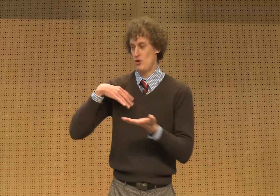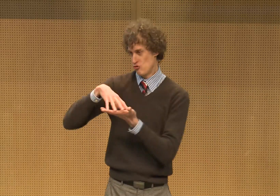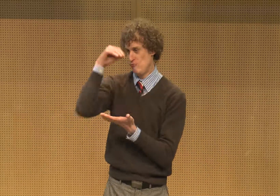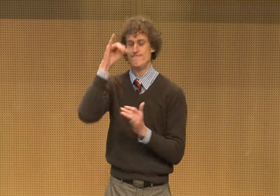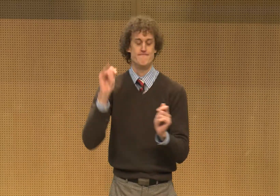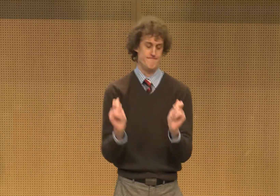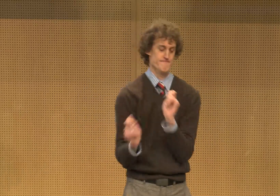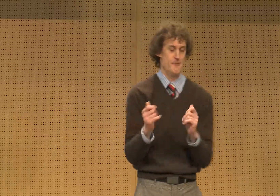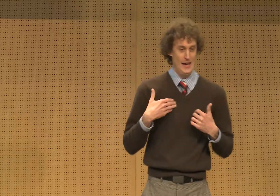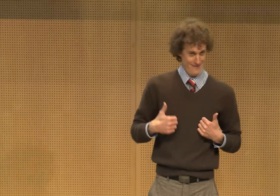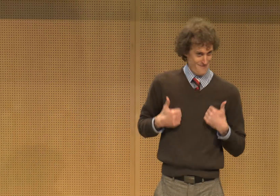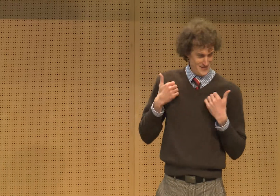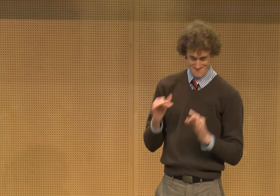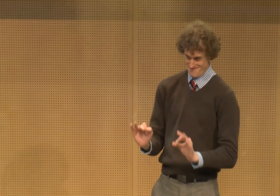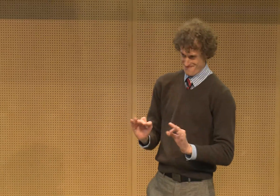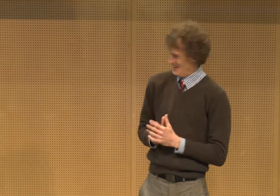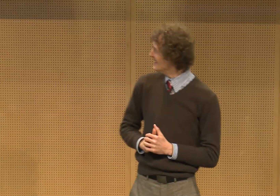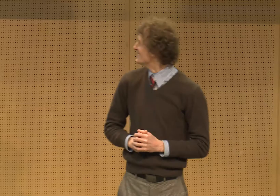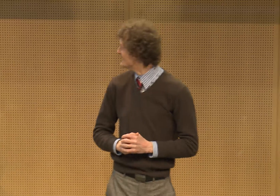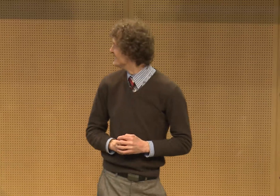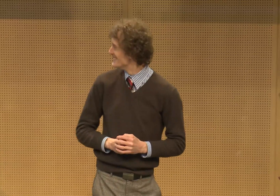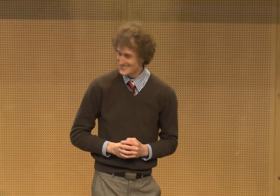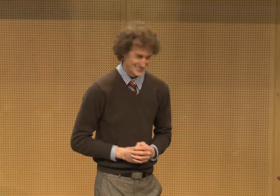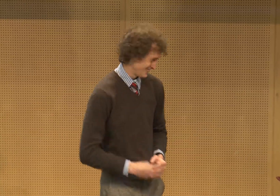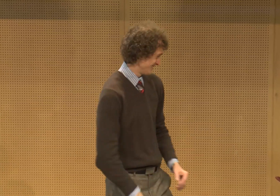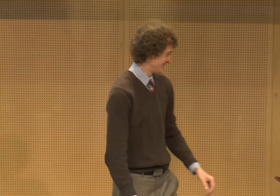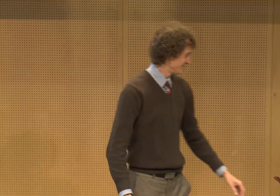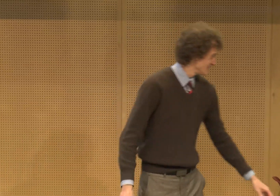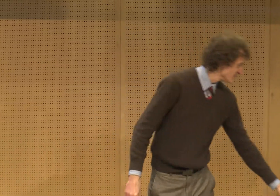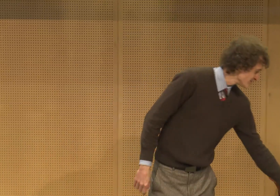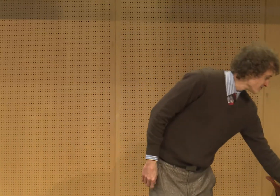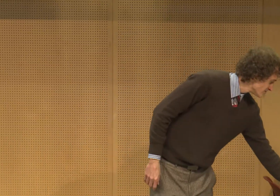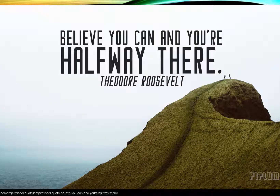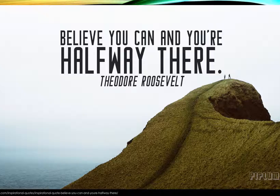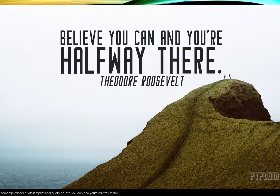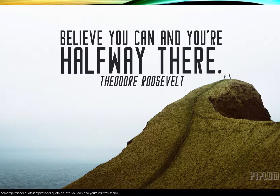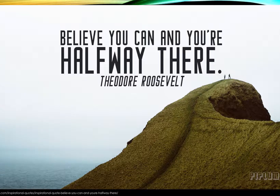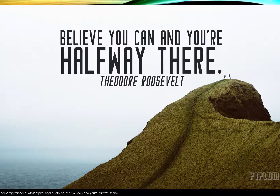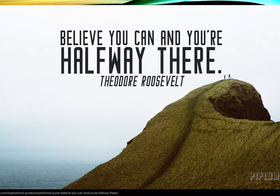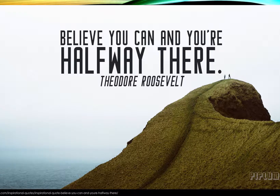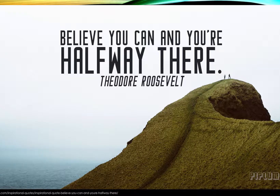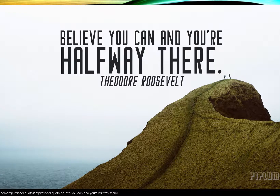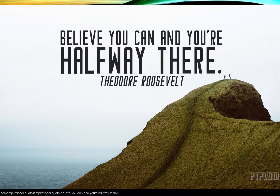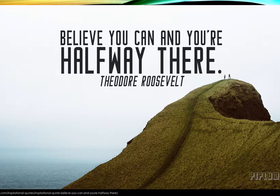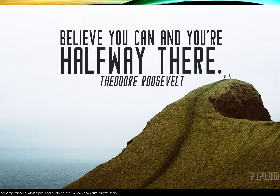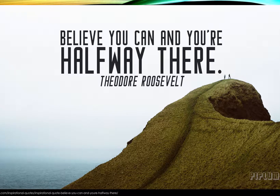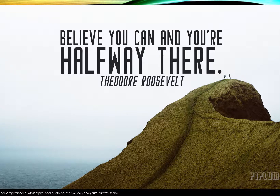I found that you have to have both for optimal functioning. Got to have coffee, got to have sleep.